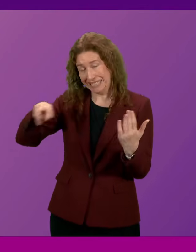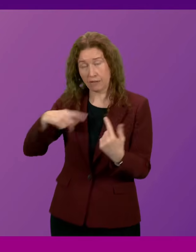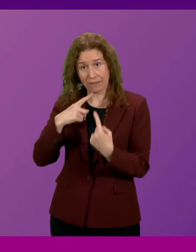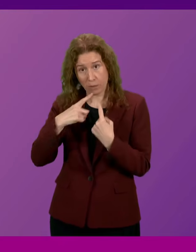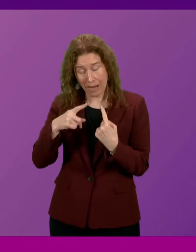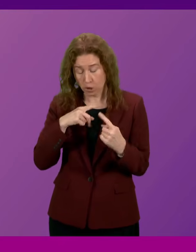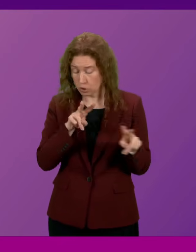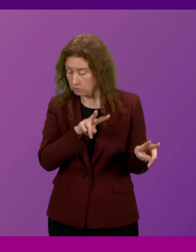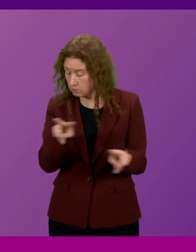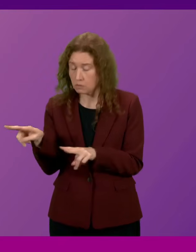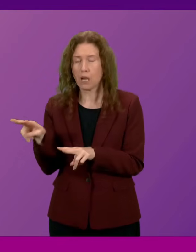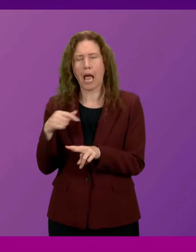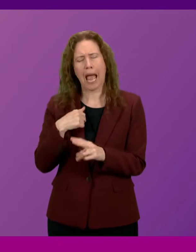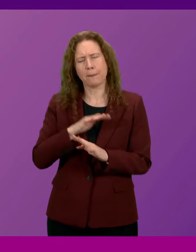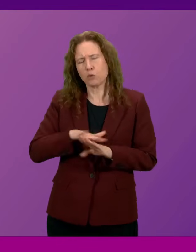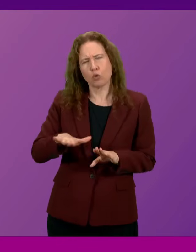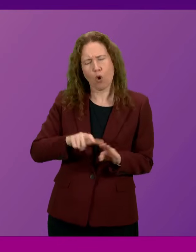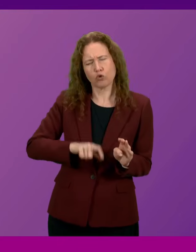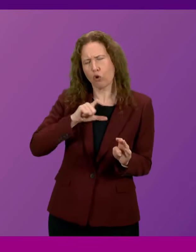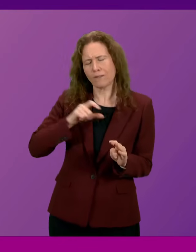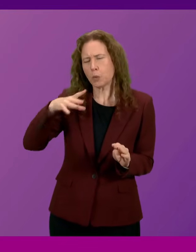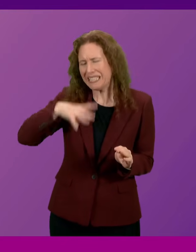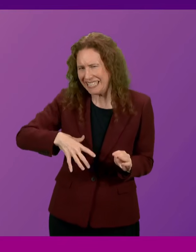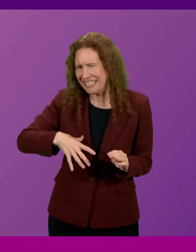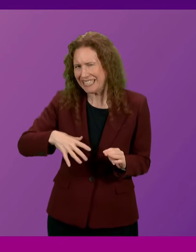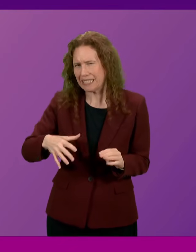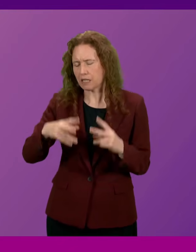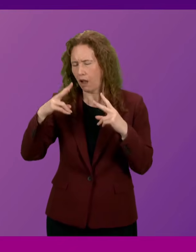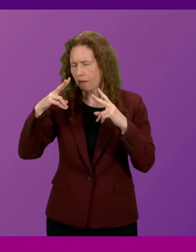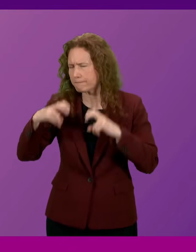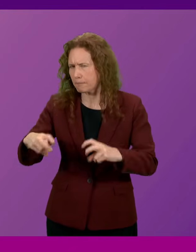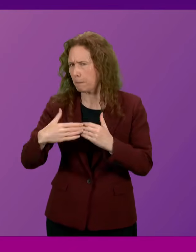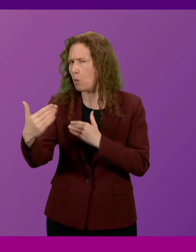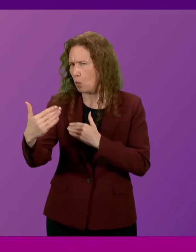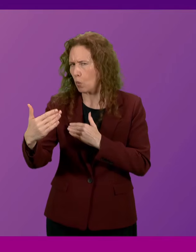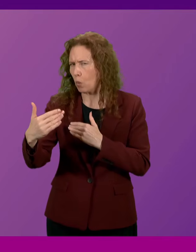that I have seen, I am not persuaded of the necessity of that further inquiry,